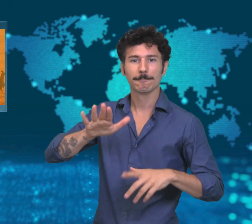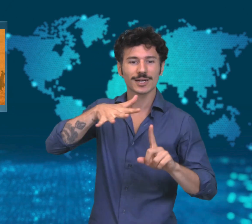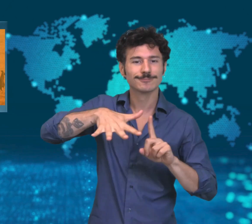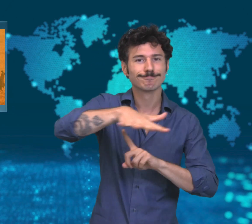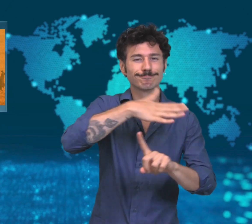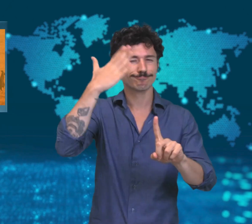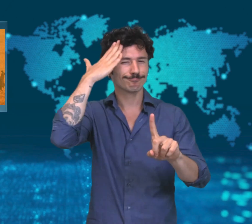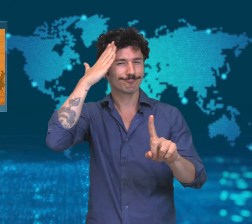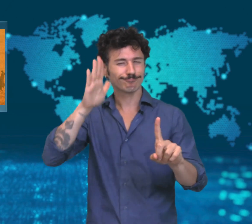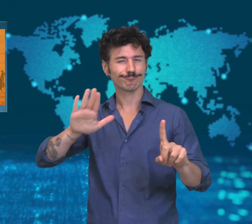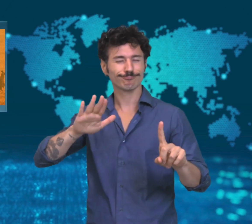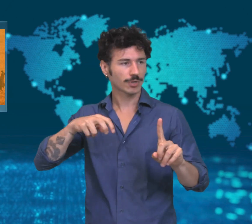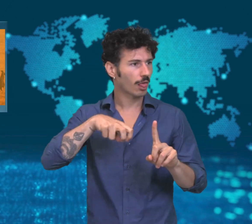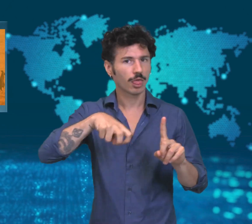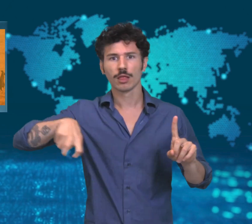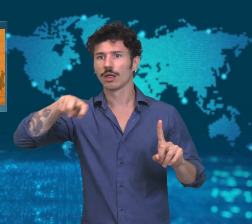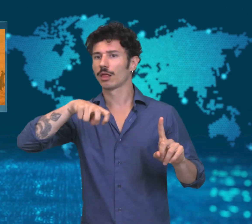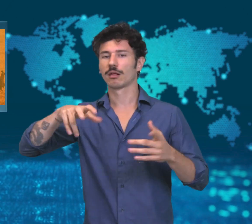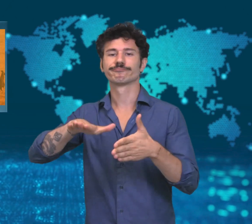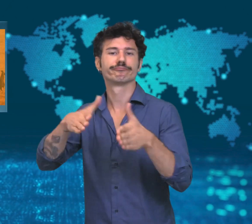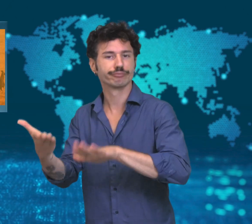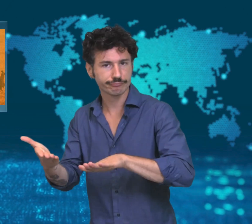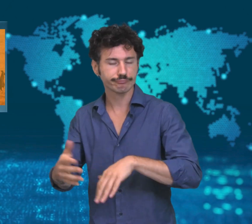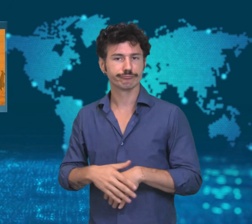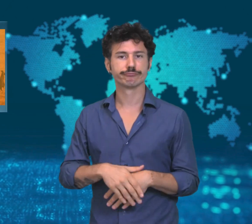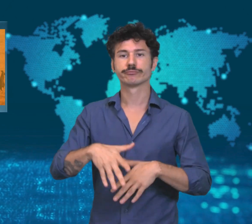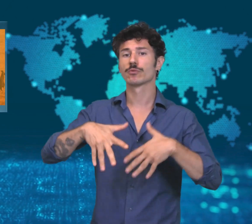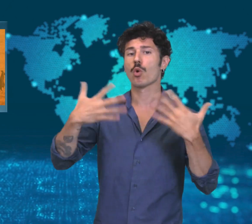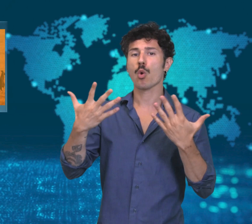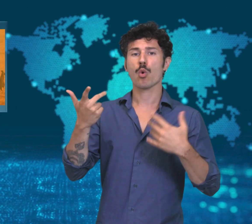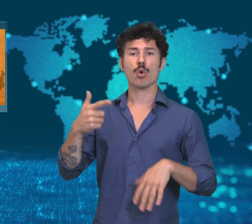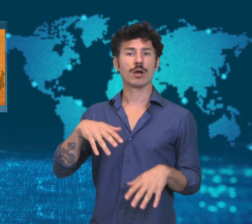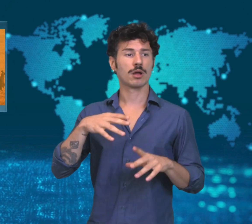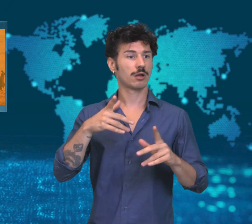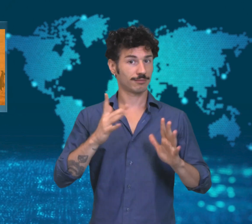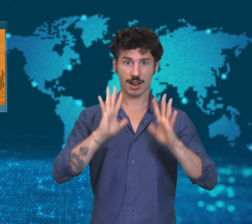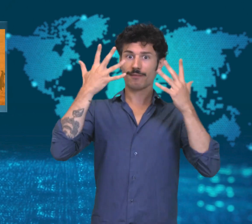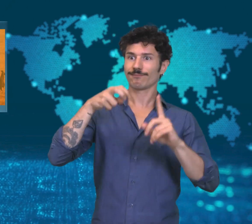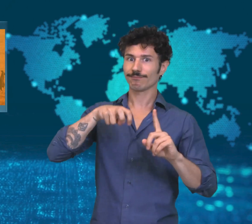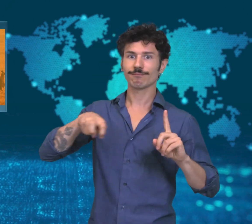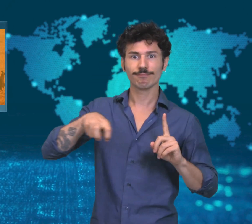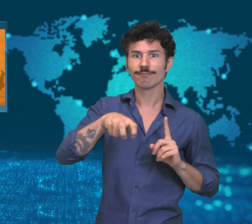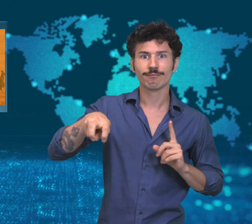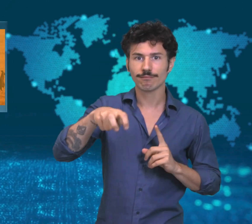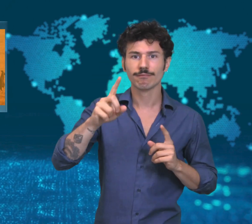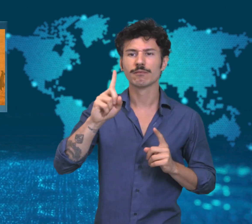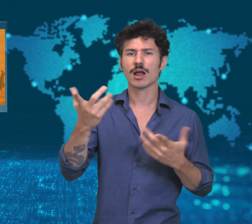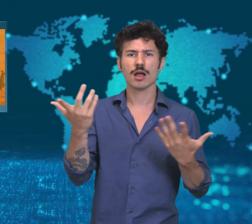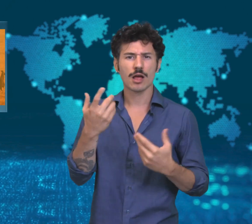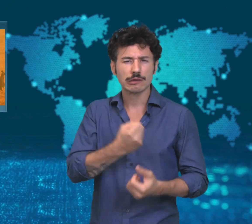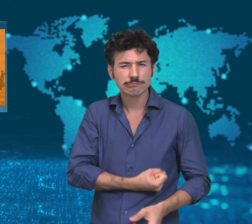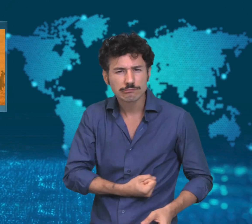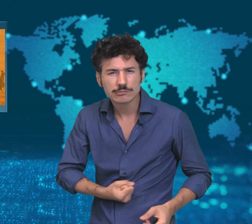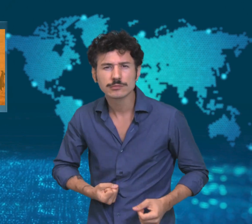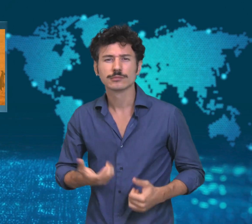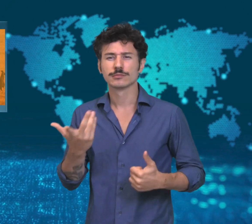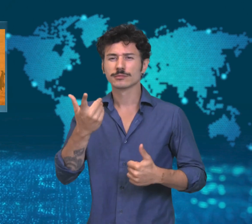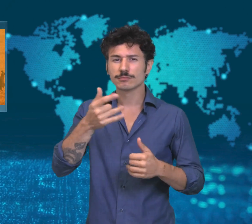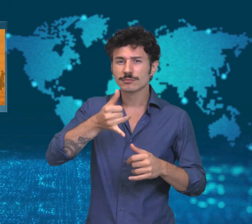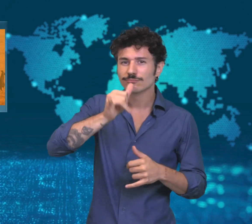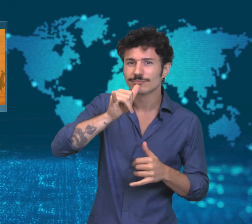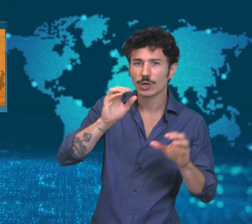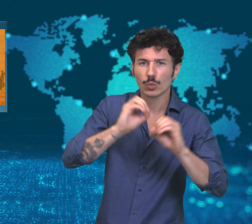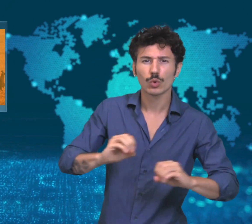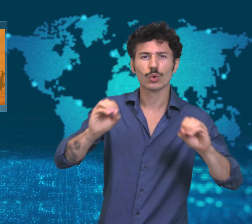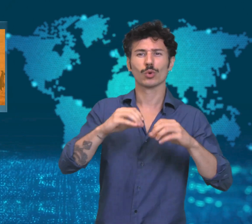Many animals who survived died later from starvation, dehydration, or predators.